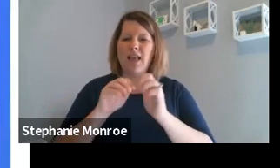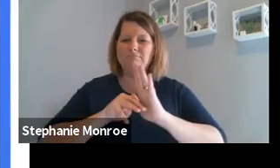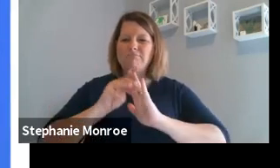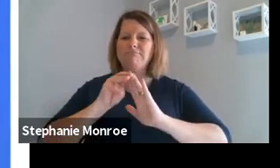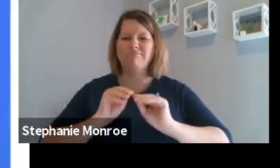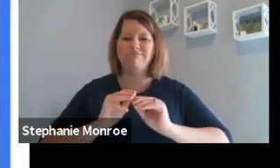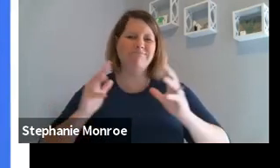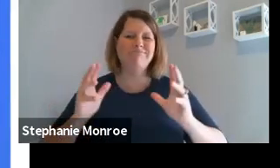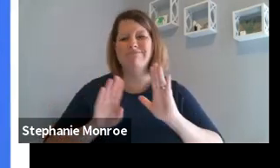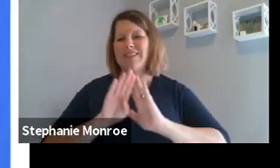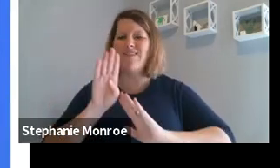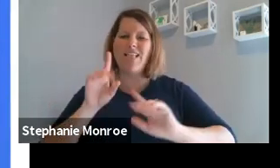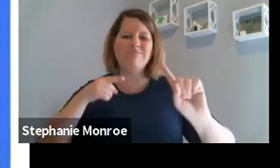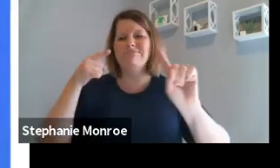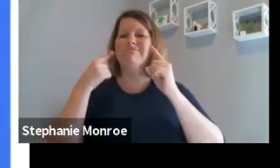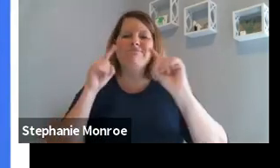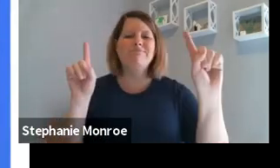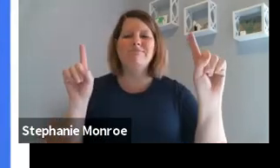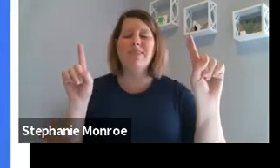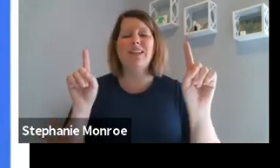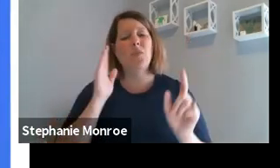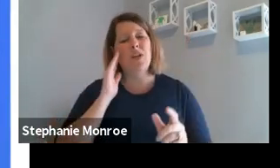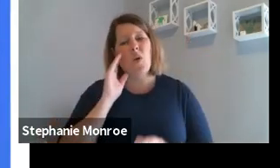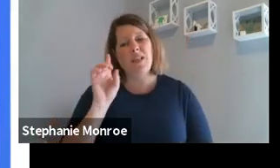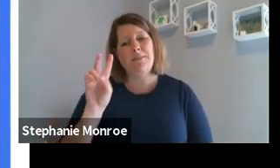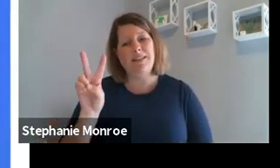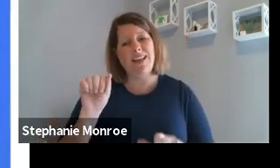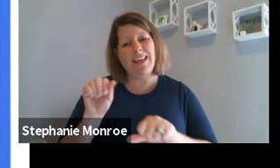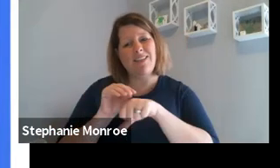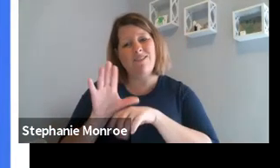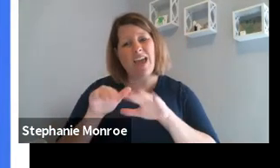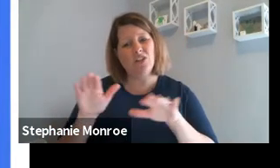very much, and we know that without having a responsible parenting model,